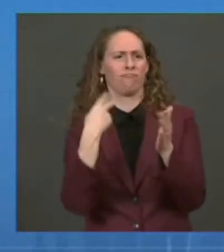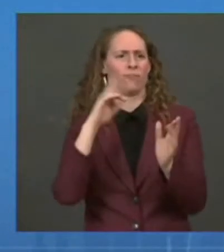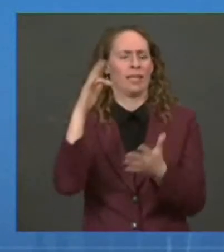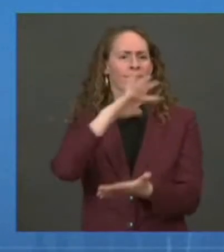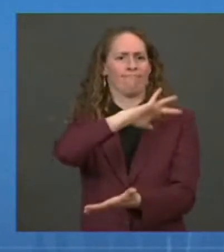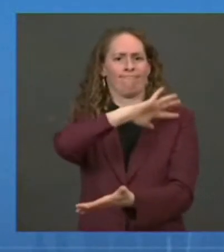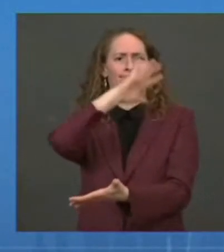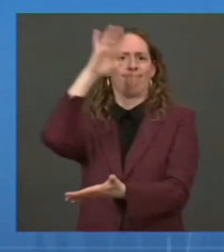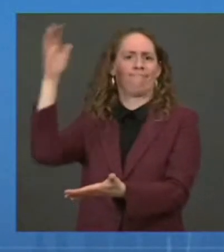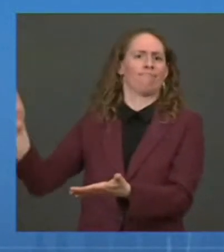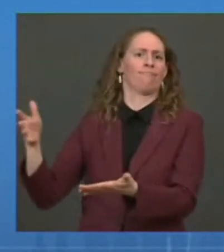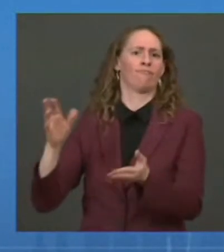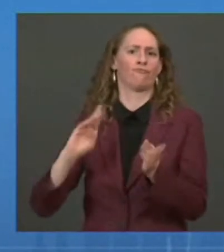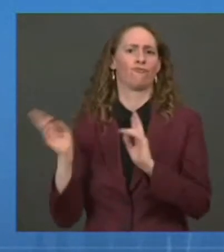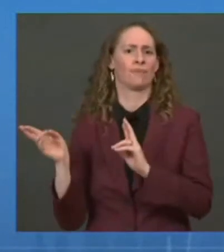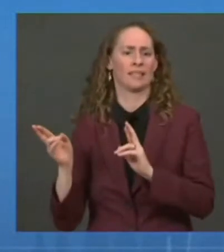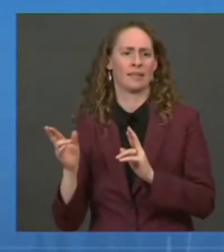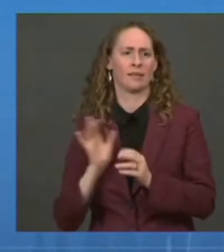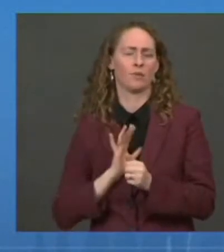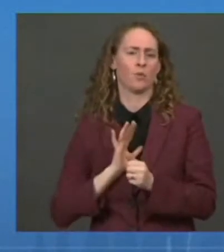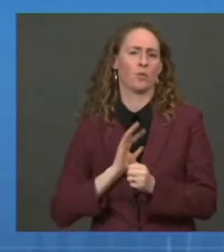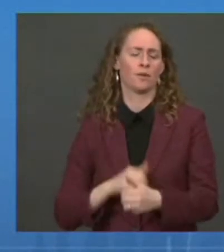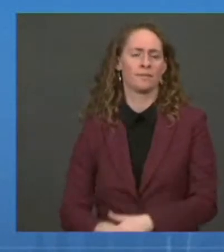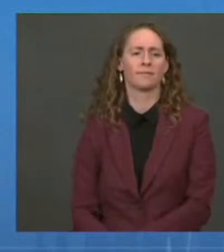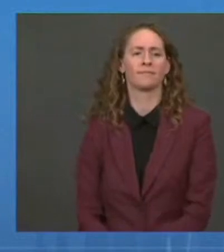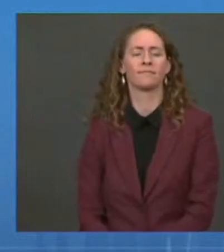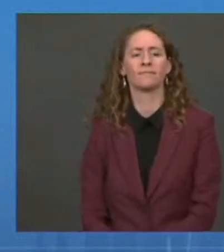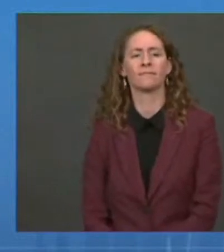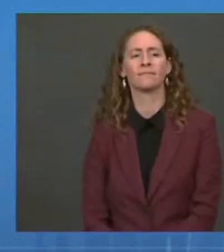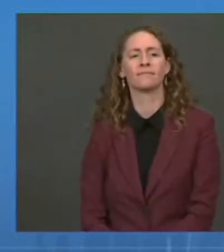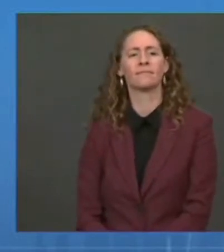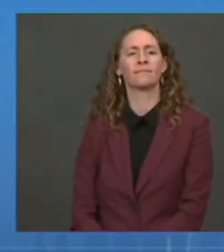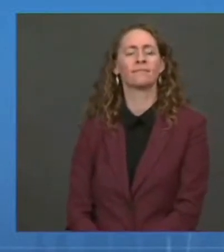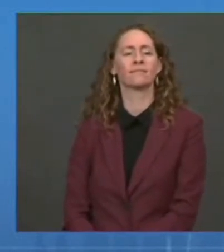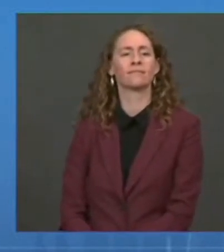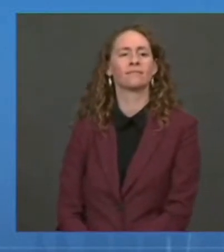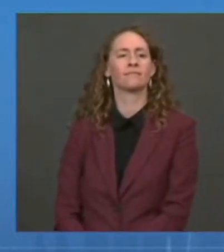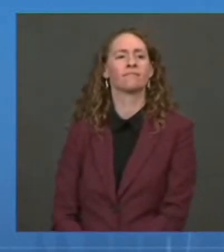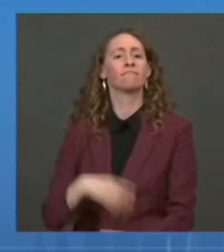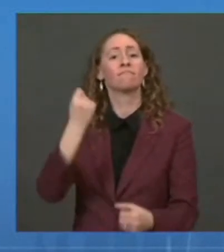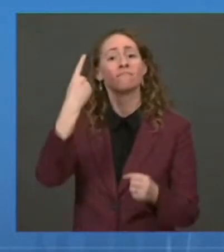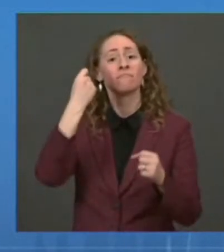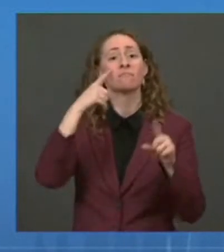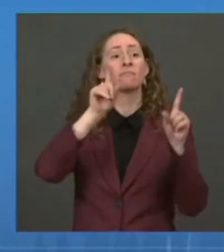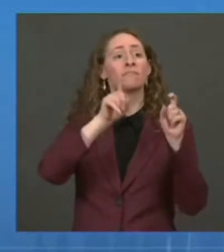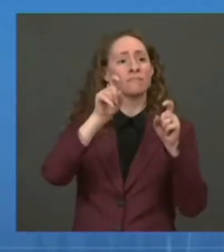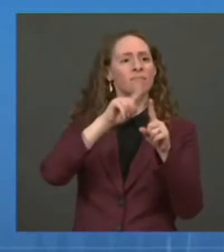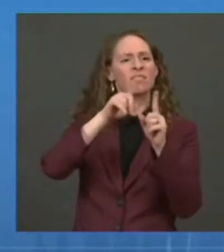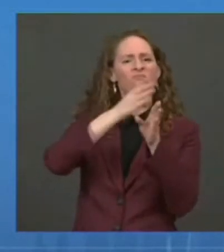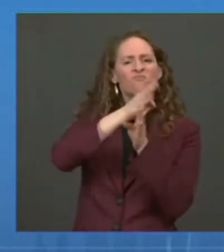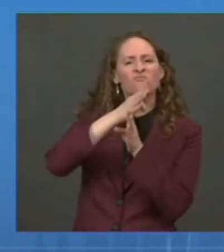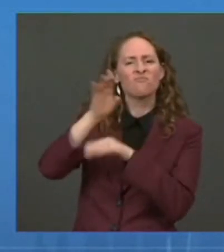QUADRUPLED THE SUPPLY OF FDA TESTS IN FACT AUTHORIZED FIVE NEW OVER THE COUNTER TESTS A